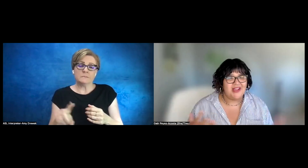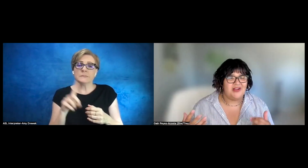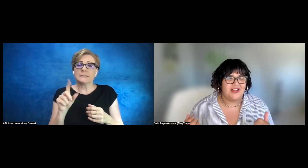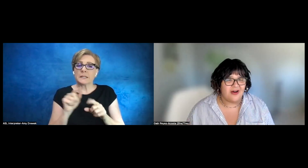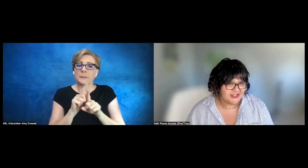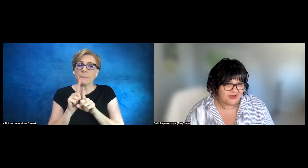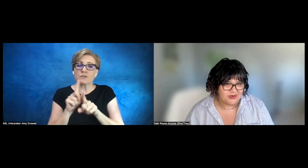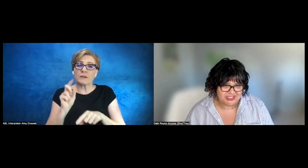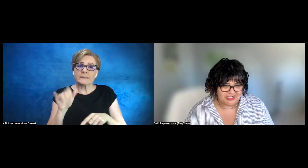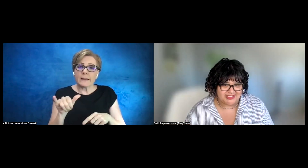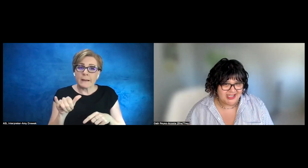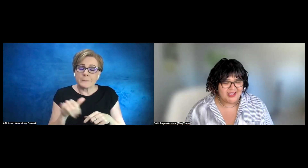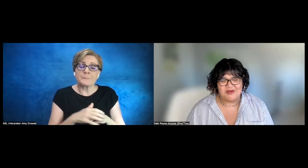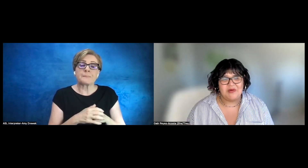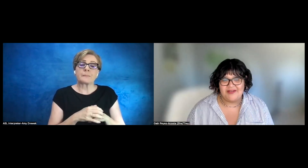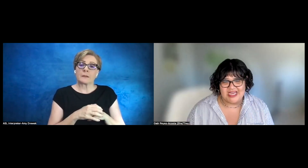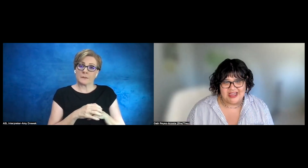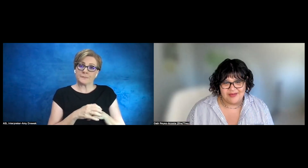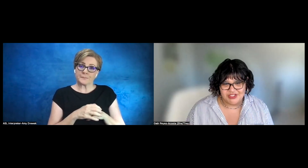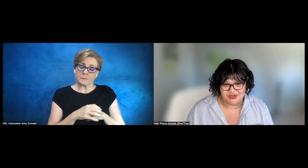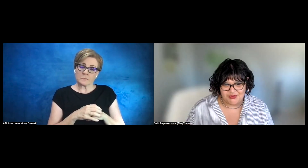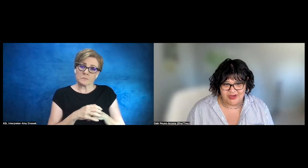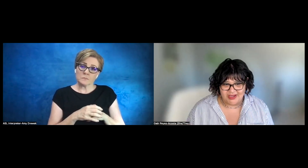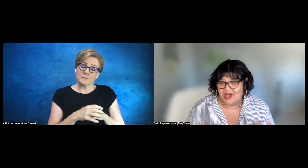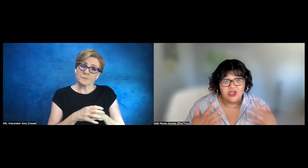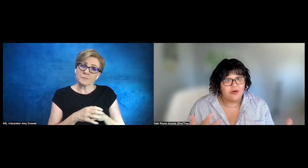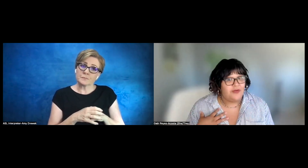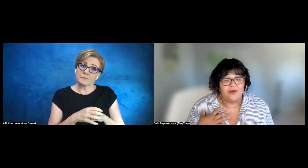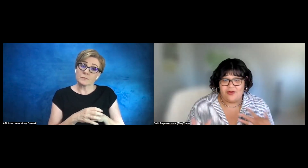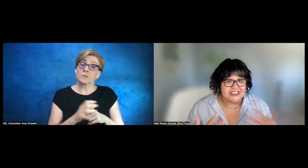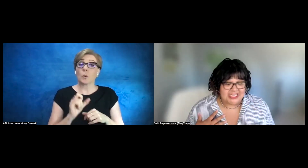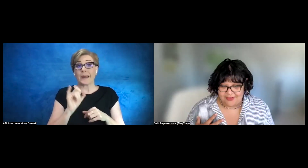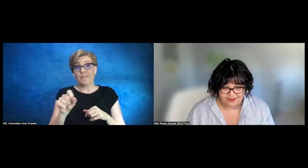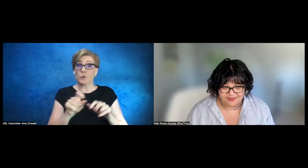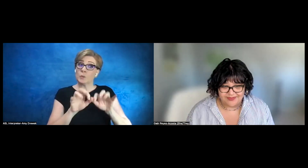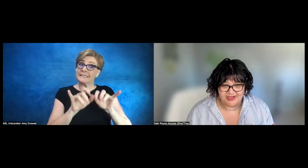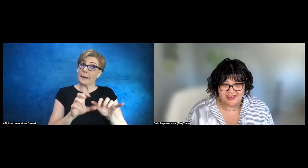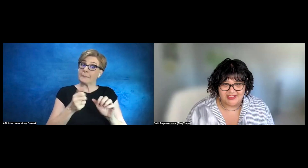and there's also a great chance that we will have time to go over it together.